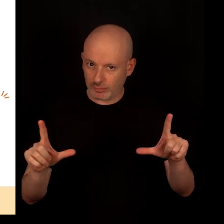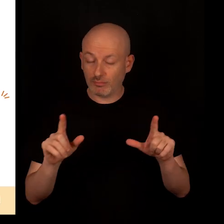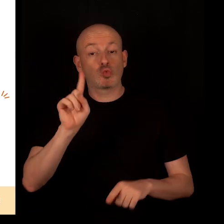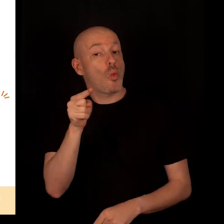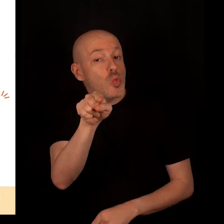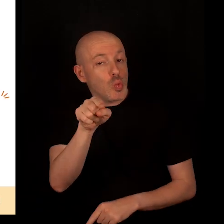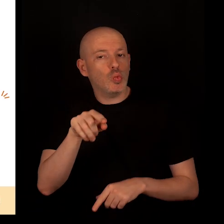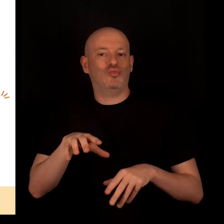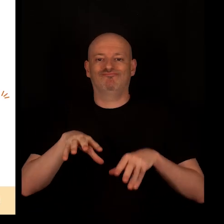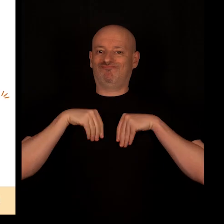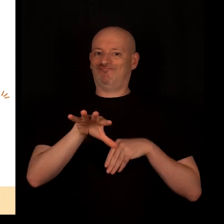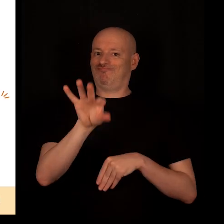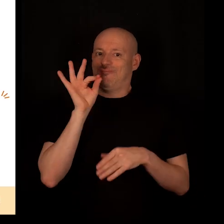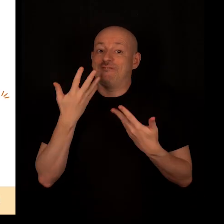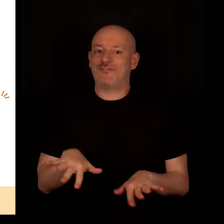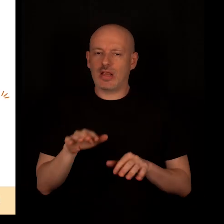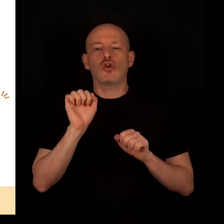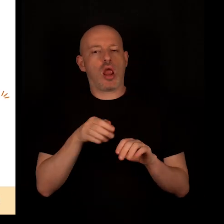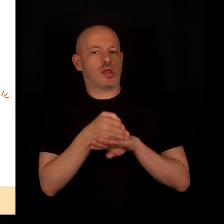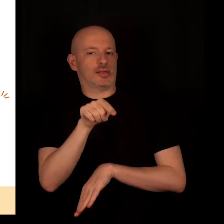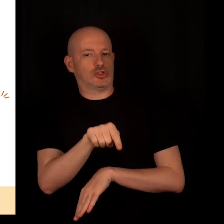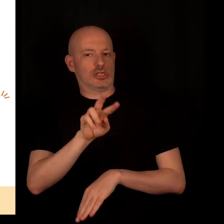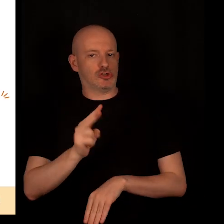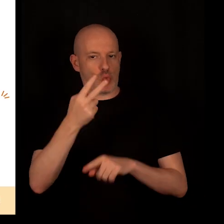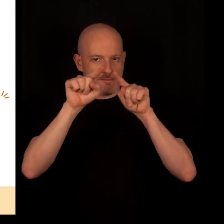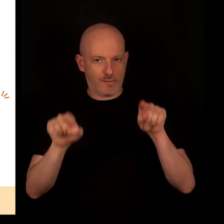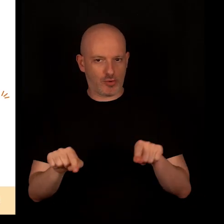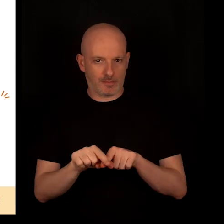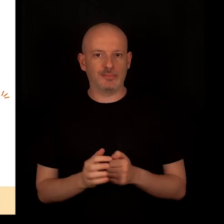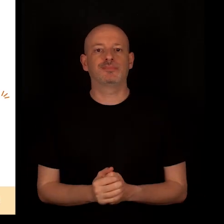Only you, the selected host, actually have access to this 2nd form.